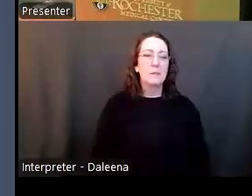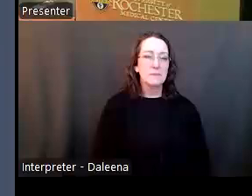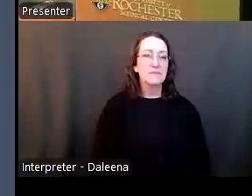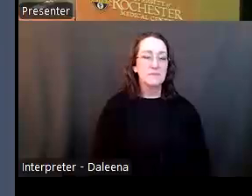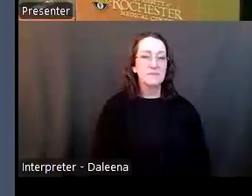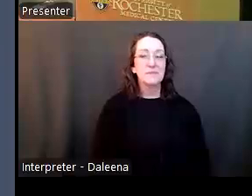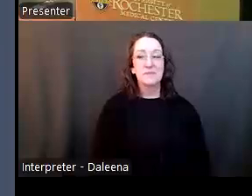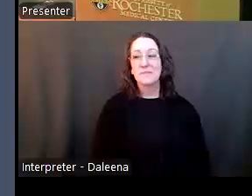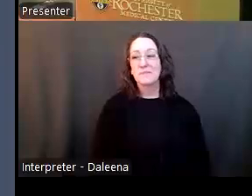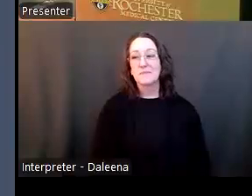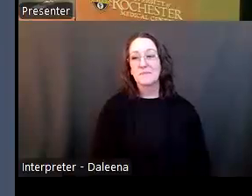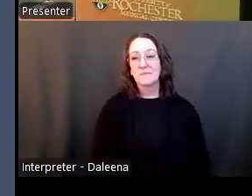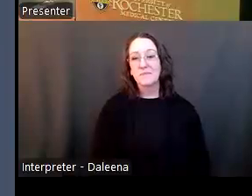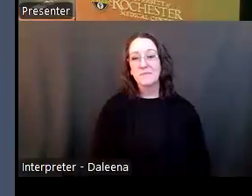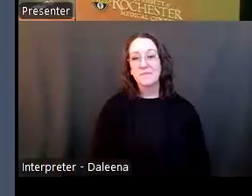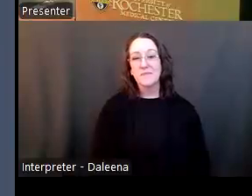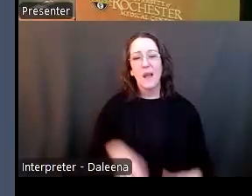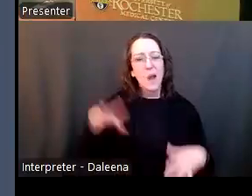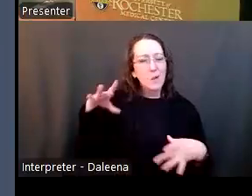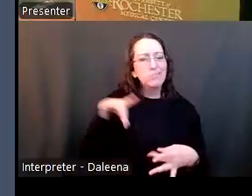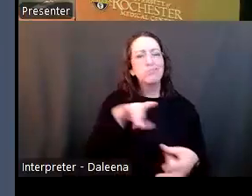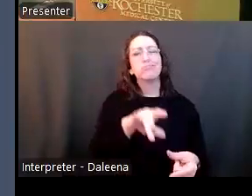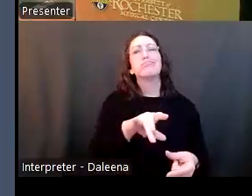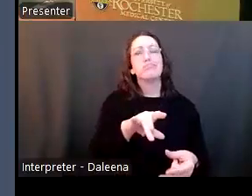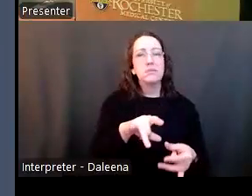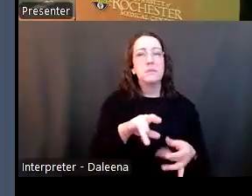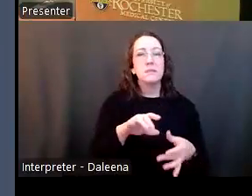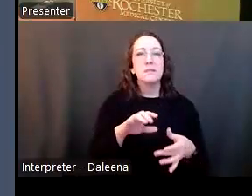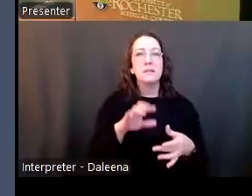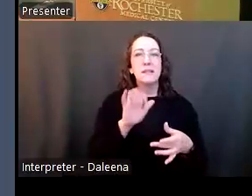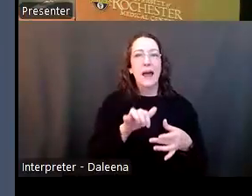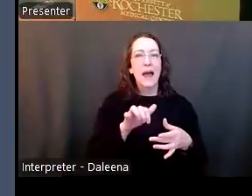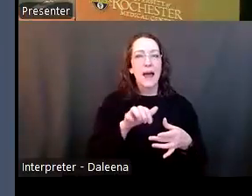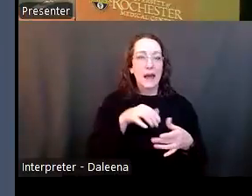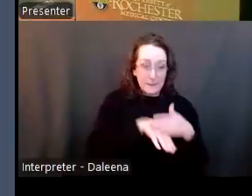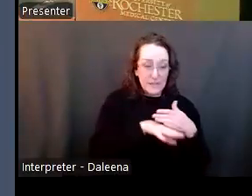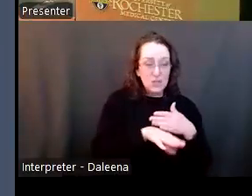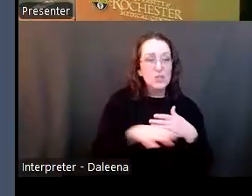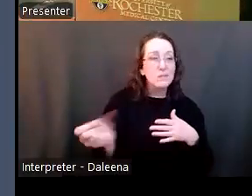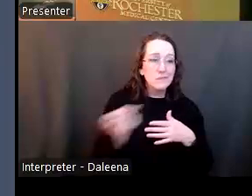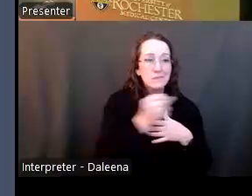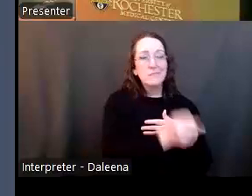um we're streamlining stream streamlining the admission discharge process so we're we're getting